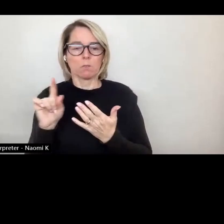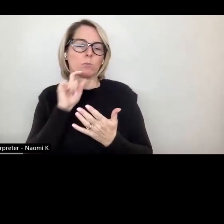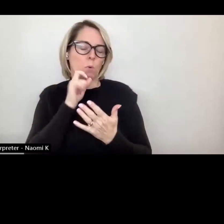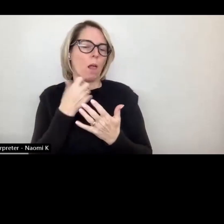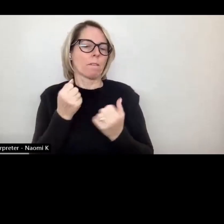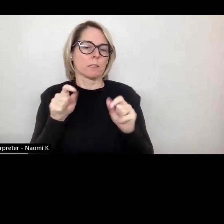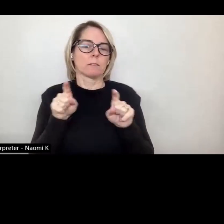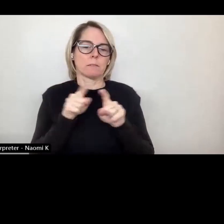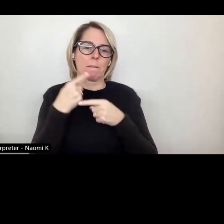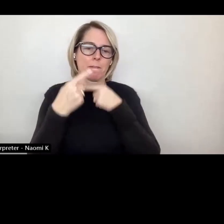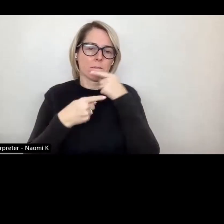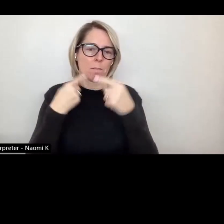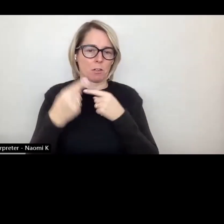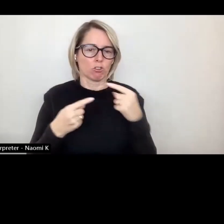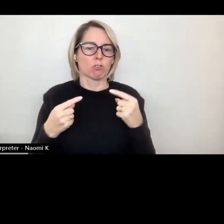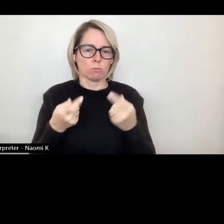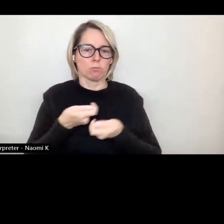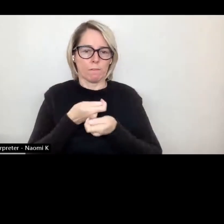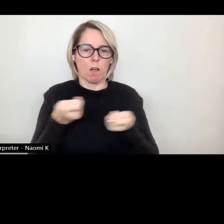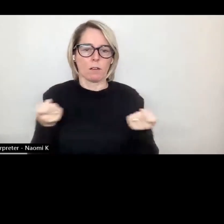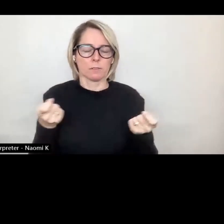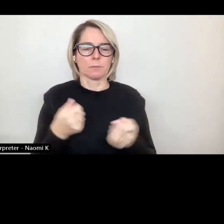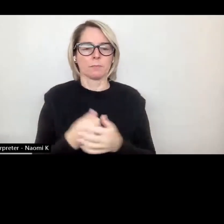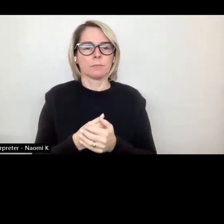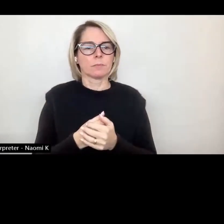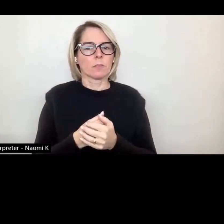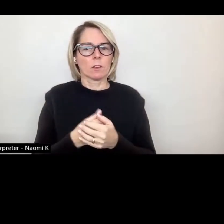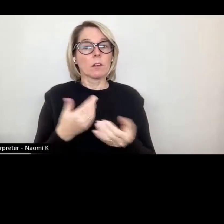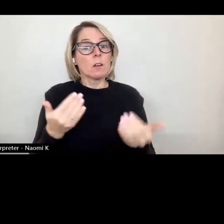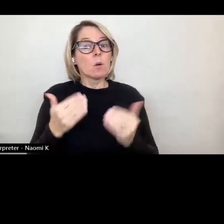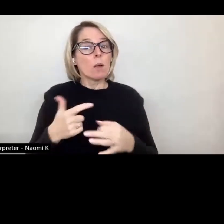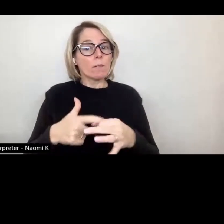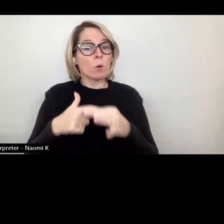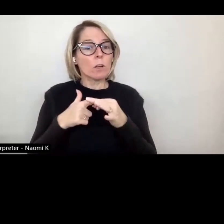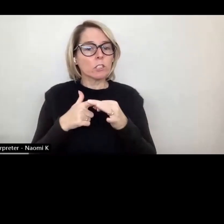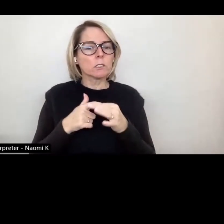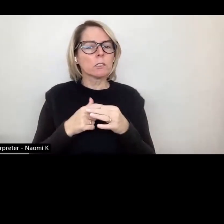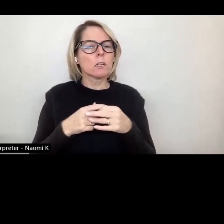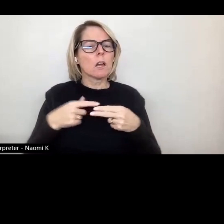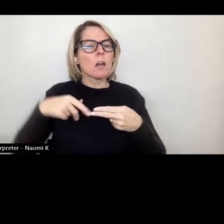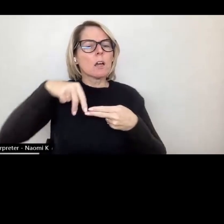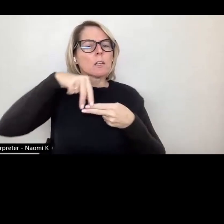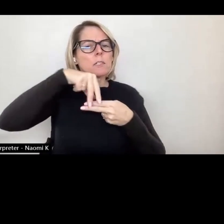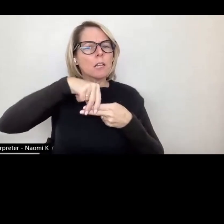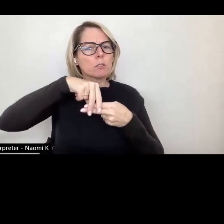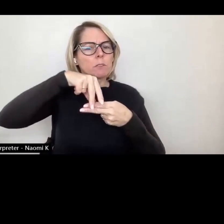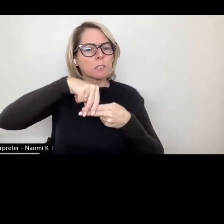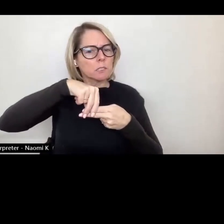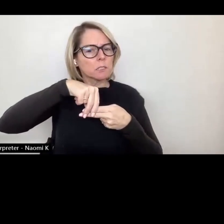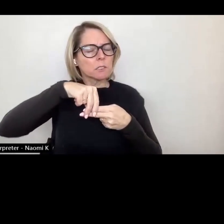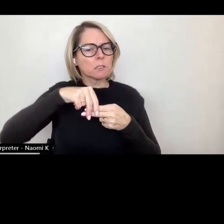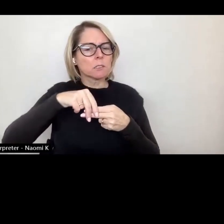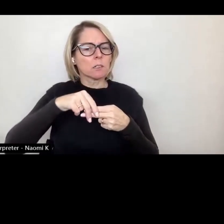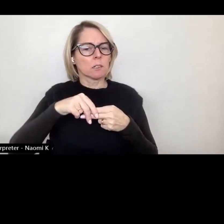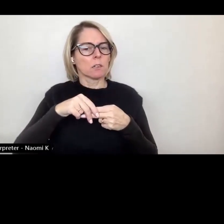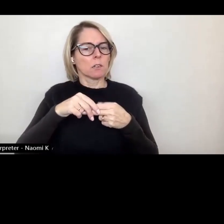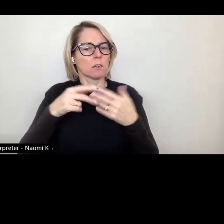There's a question here saying that the attachments option is not enabled on the gateway application portal.